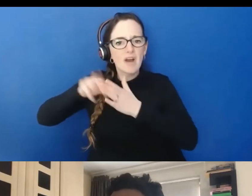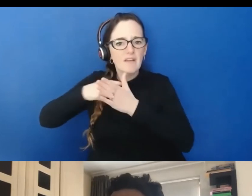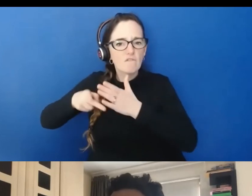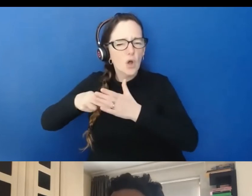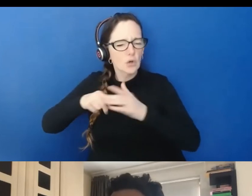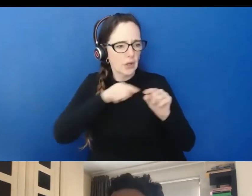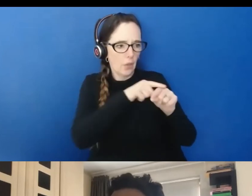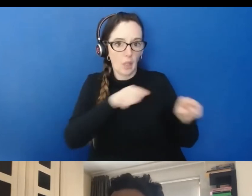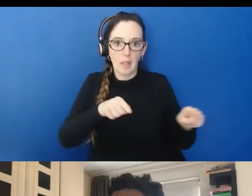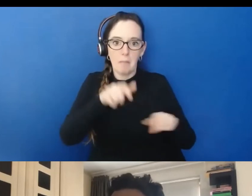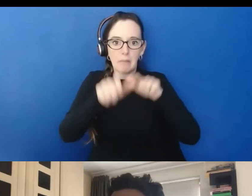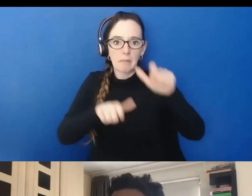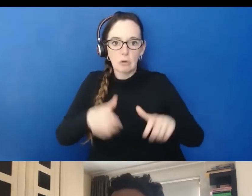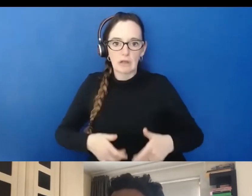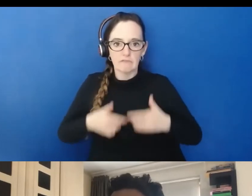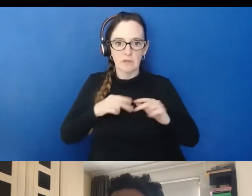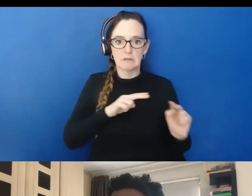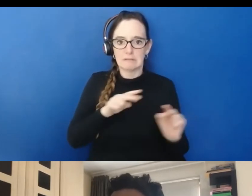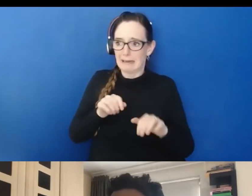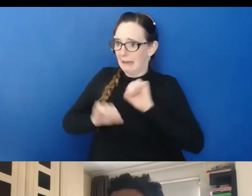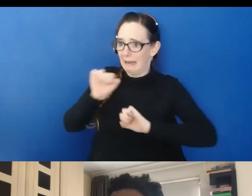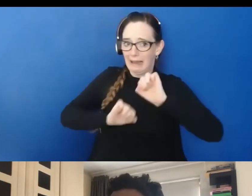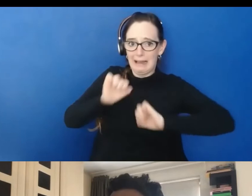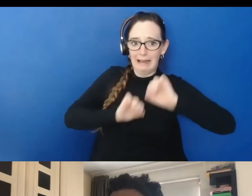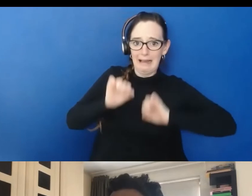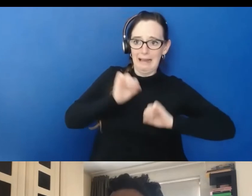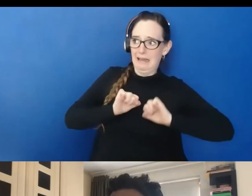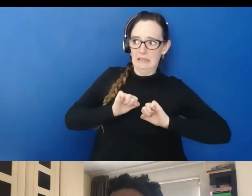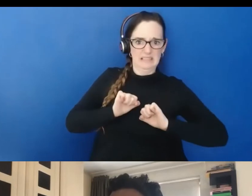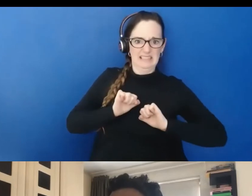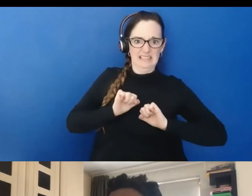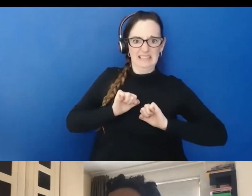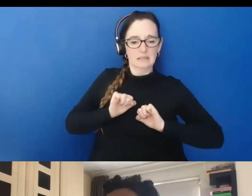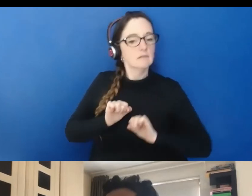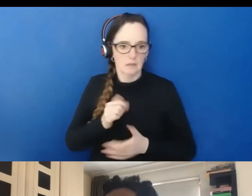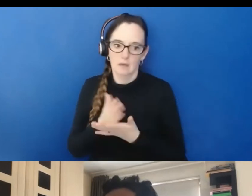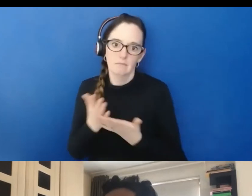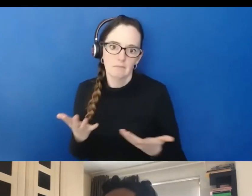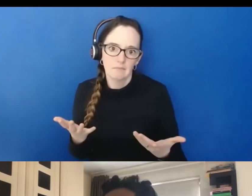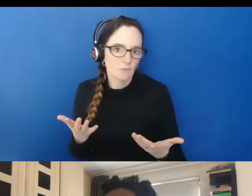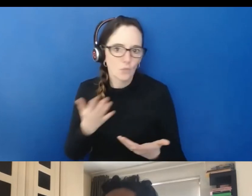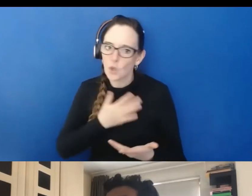people off or turn them off, for sure. So that's definitely like not part of the